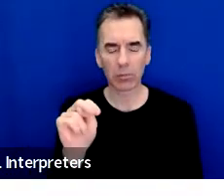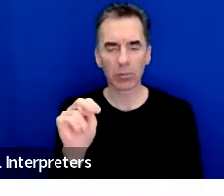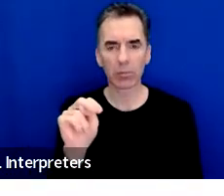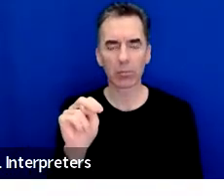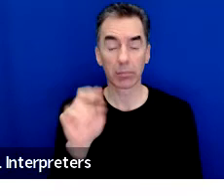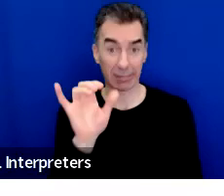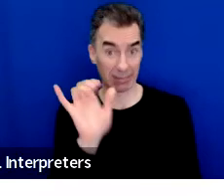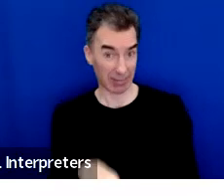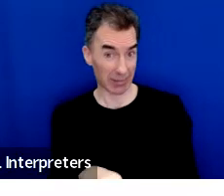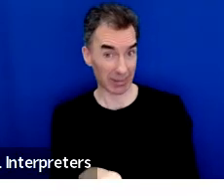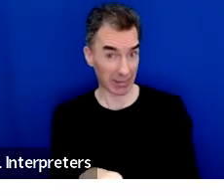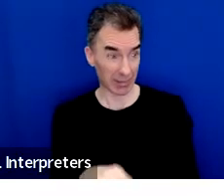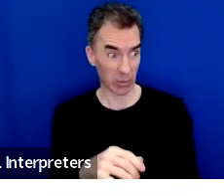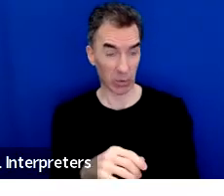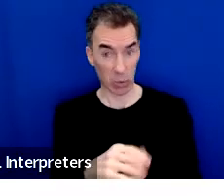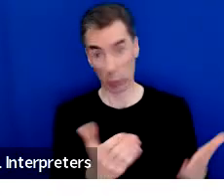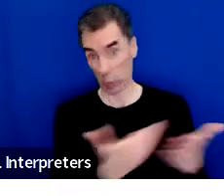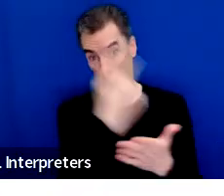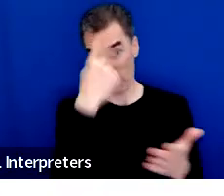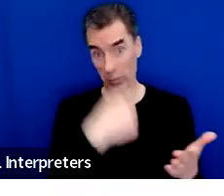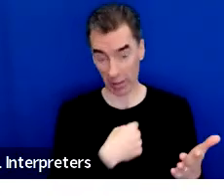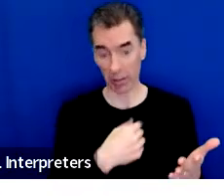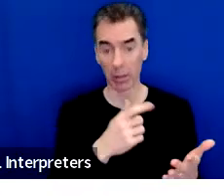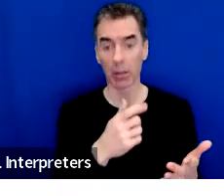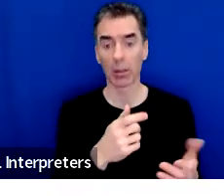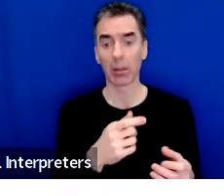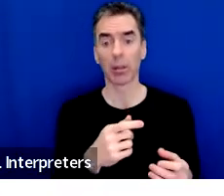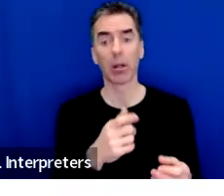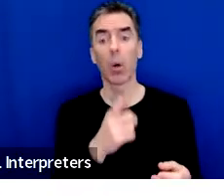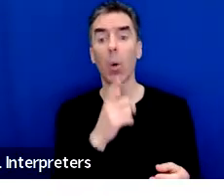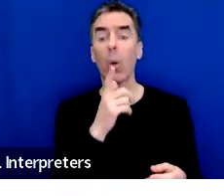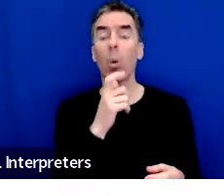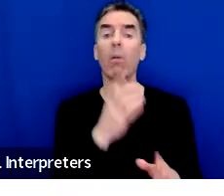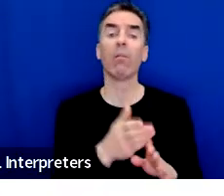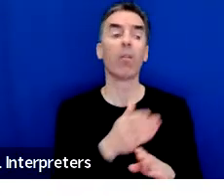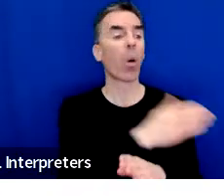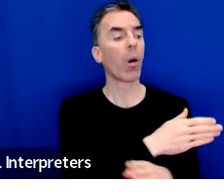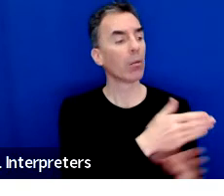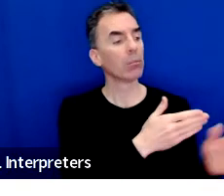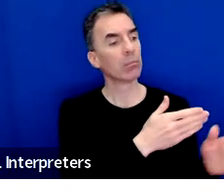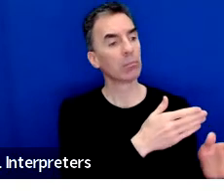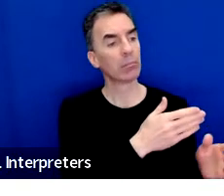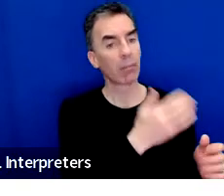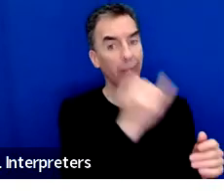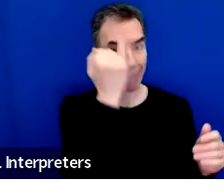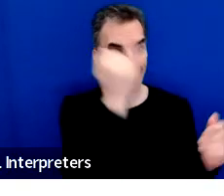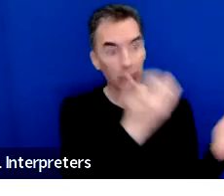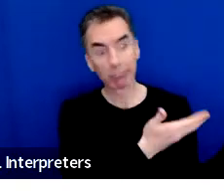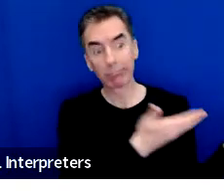And Sally was actually the one who sort of brought this idea to us when we were working with the oh, we are a word program.